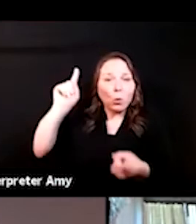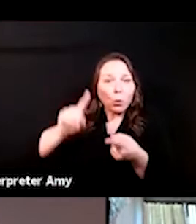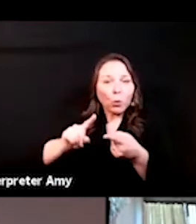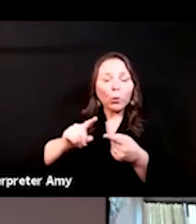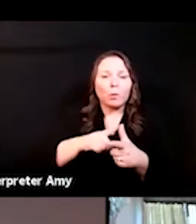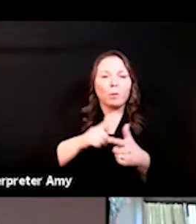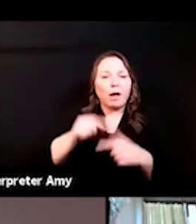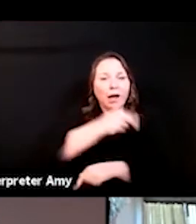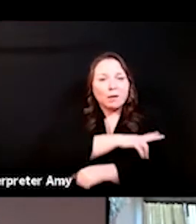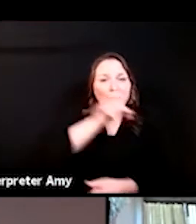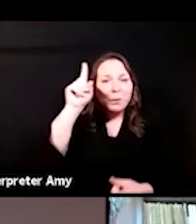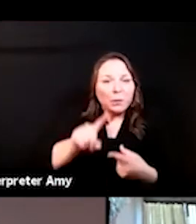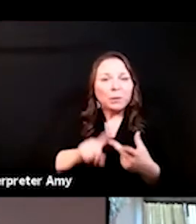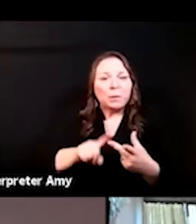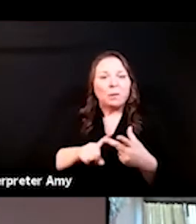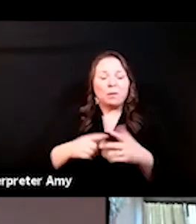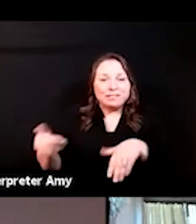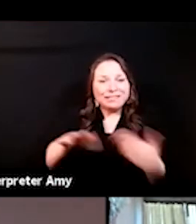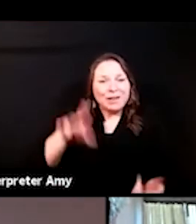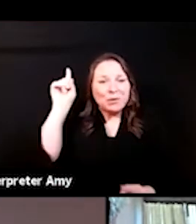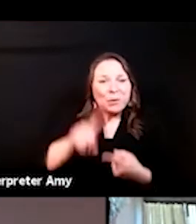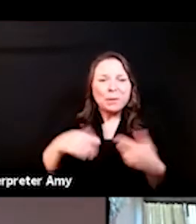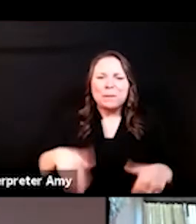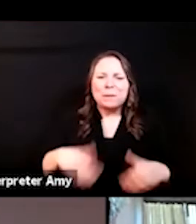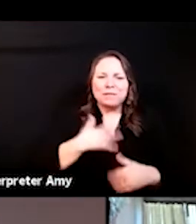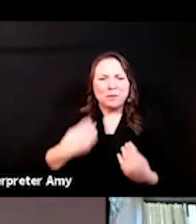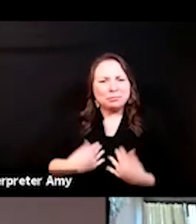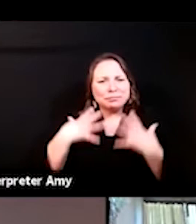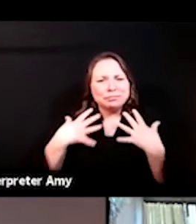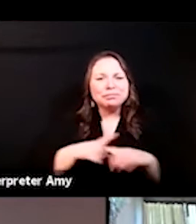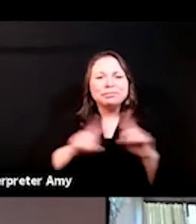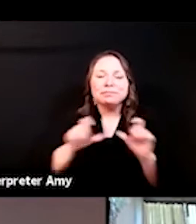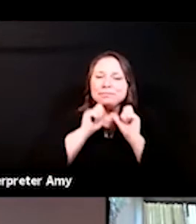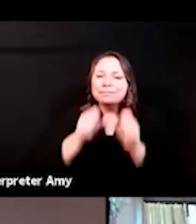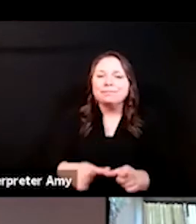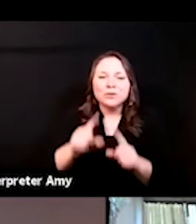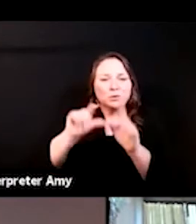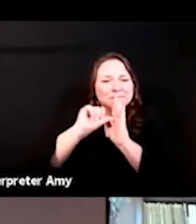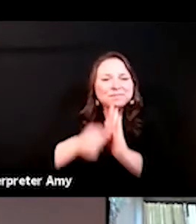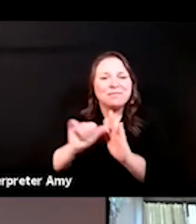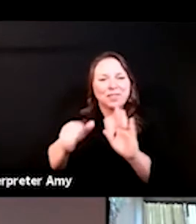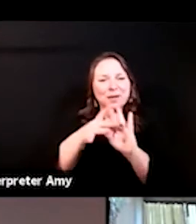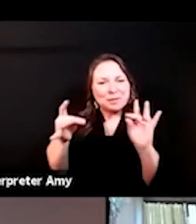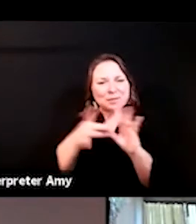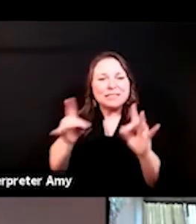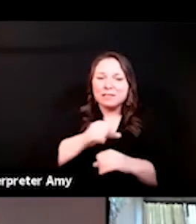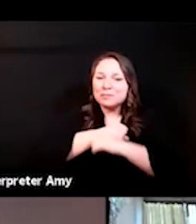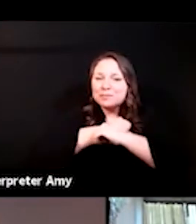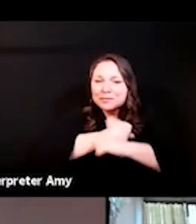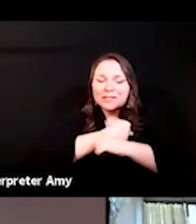DOWN AND HOSPITALIZATIONS, DEATH RATES, ALL OF THAT IS SO ENCOURAGING. I WOULD JUST REALLY CONTINUE TO REITERATE